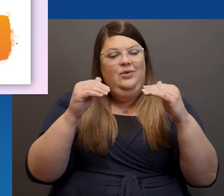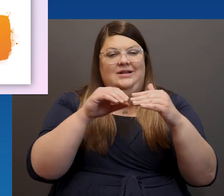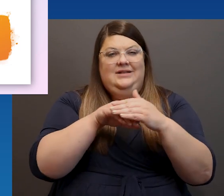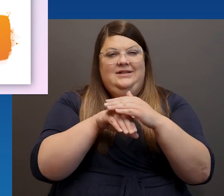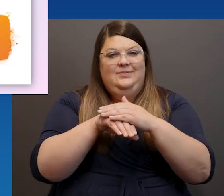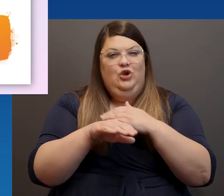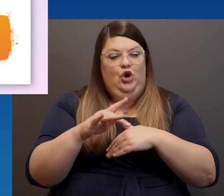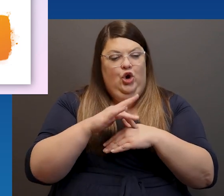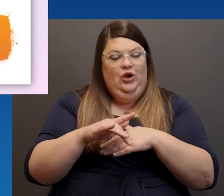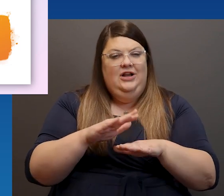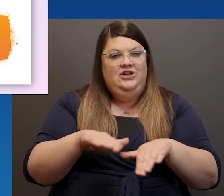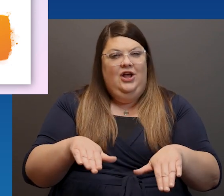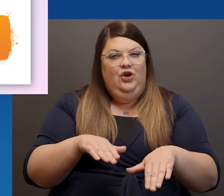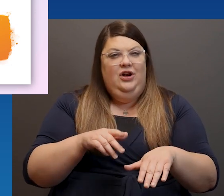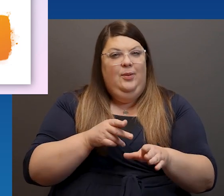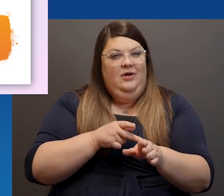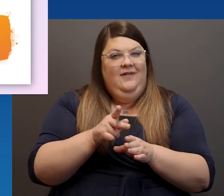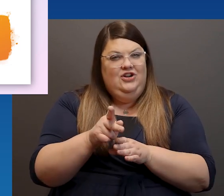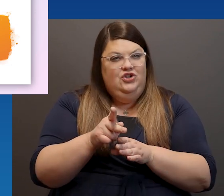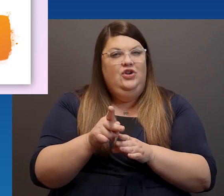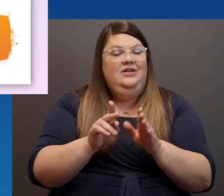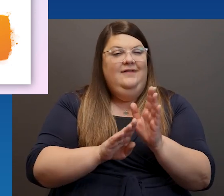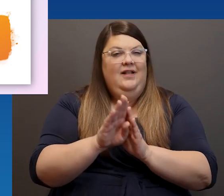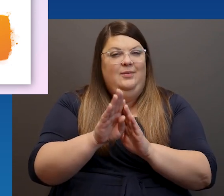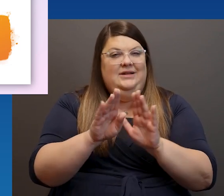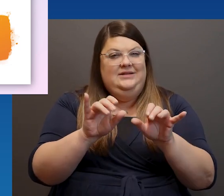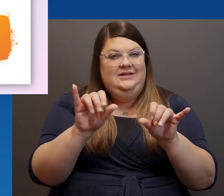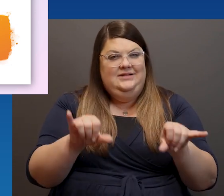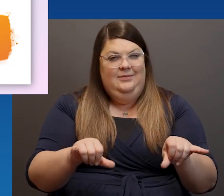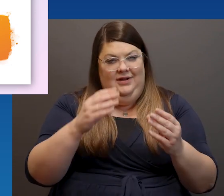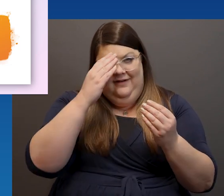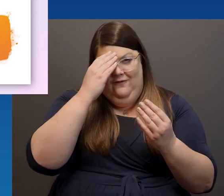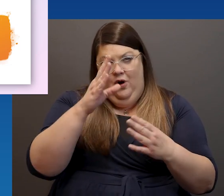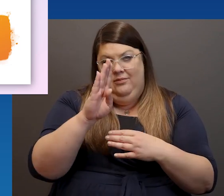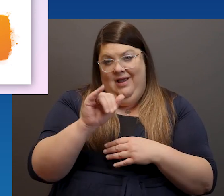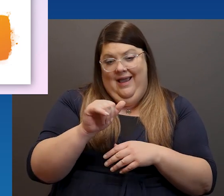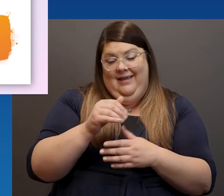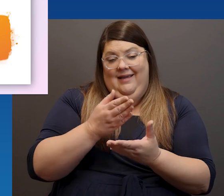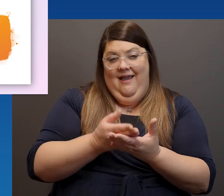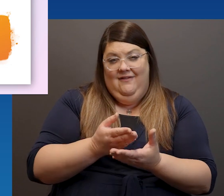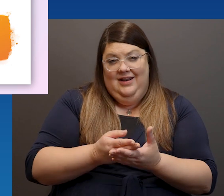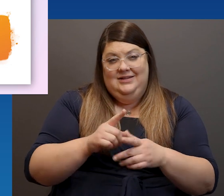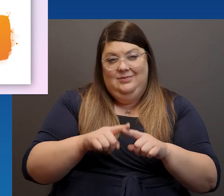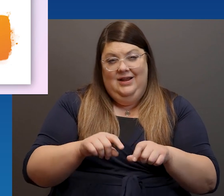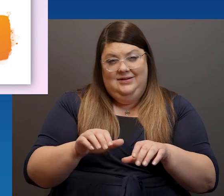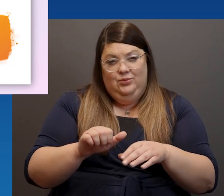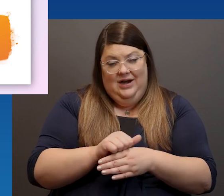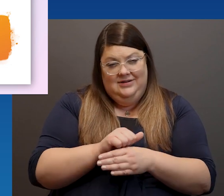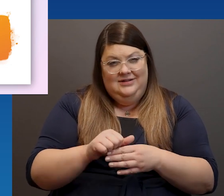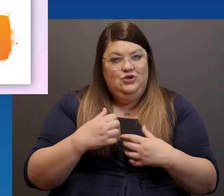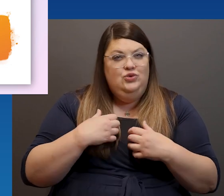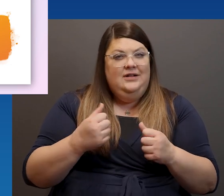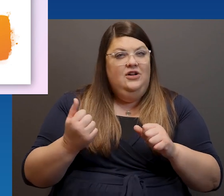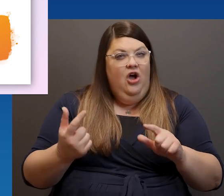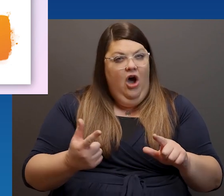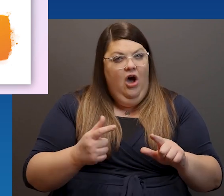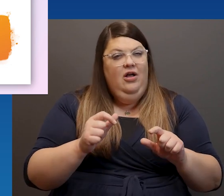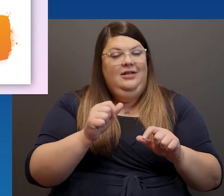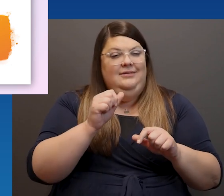early childhood professional development system informed by evidence-based practices that strengthens all Arizona children and their families.